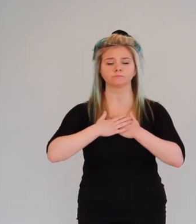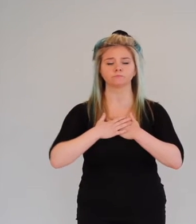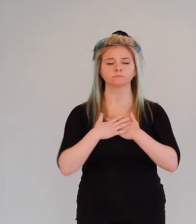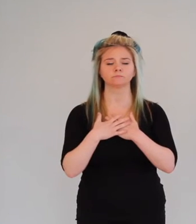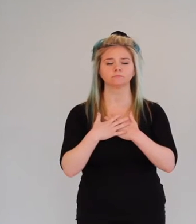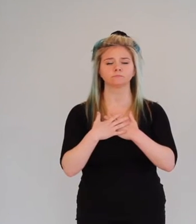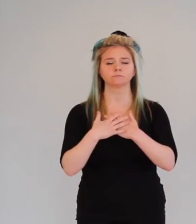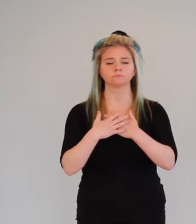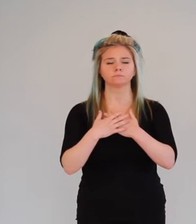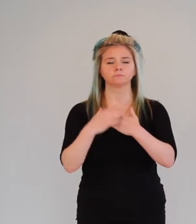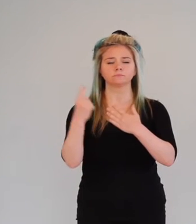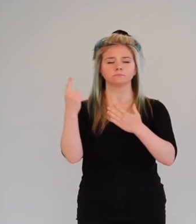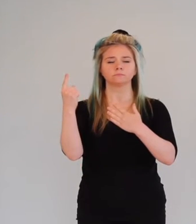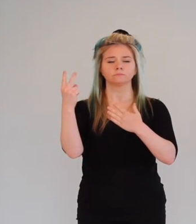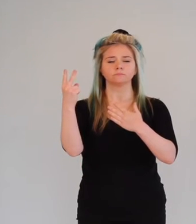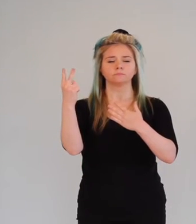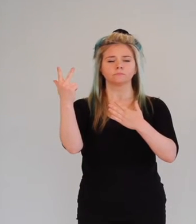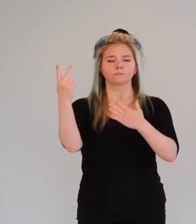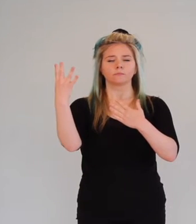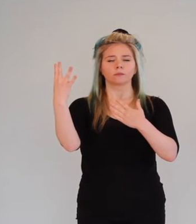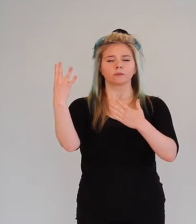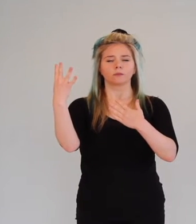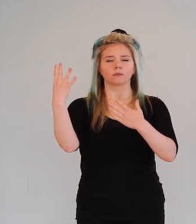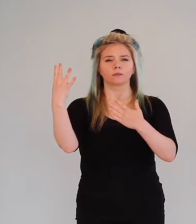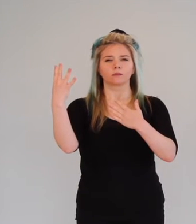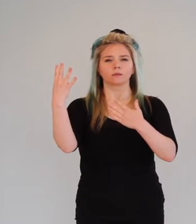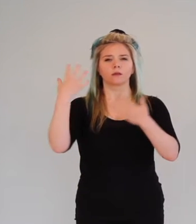and with a sigh, exhale it out and